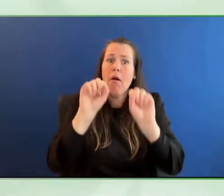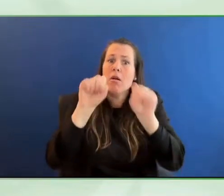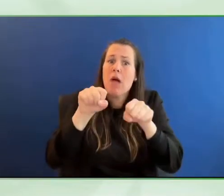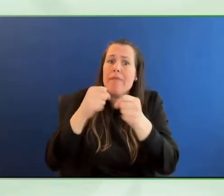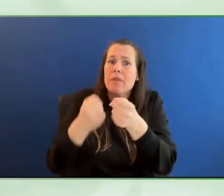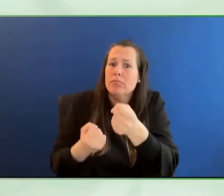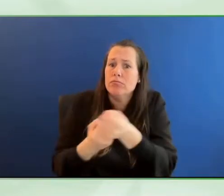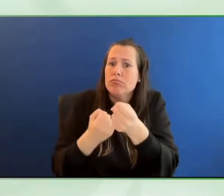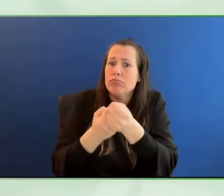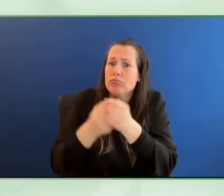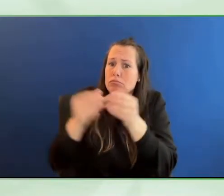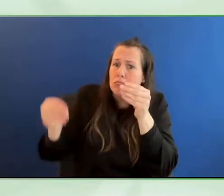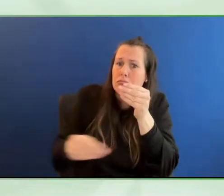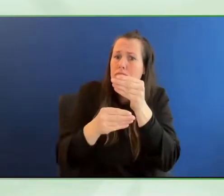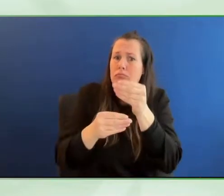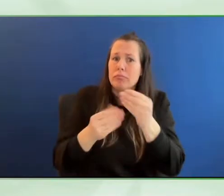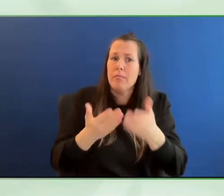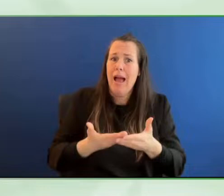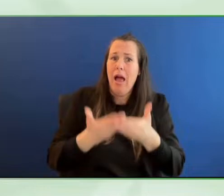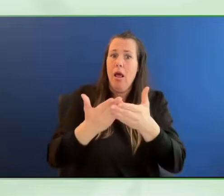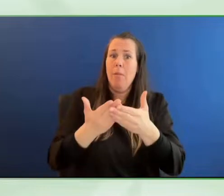I hope you enjoyed it, and I hope you will be looking on the internet for more information